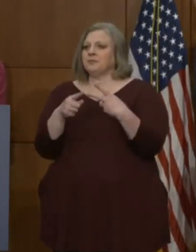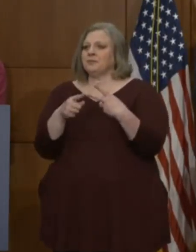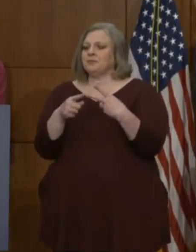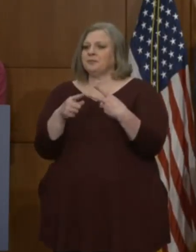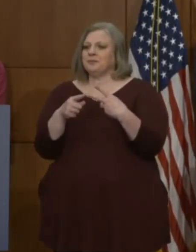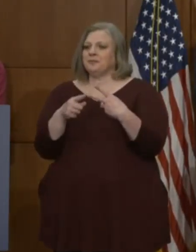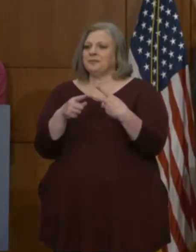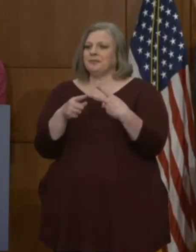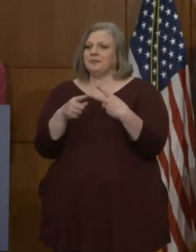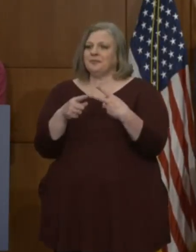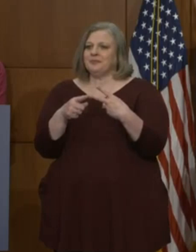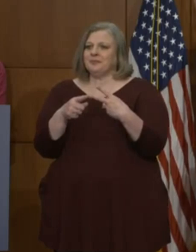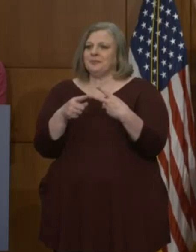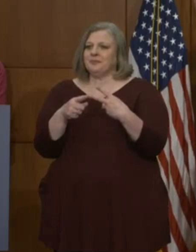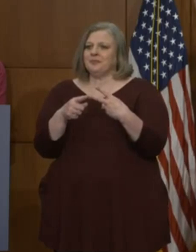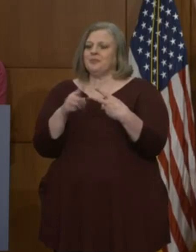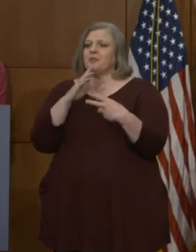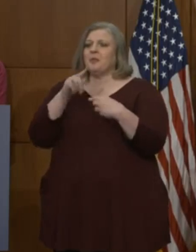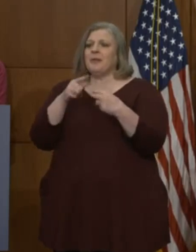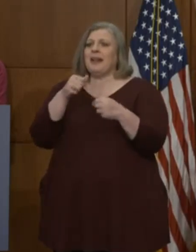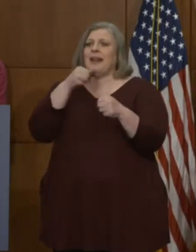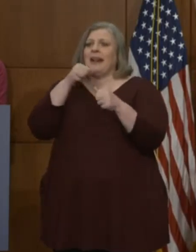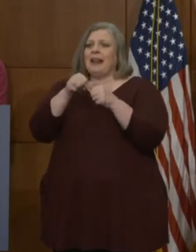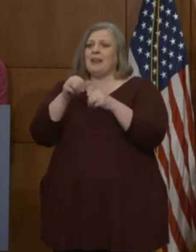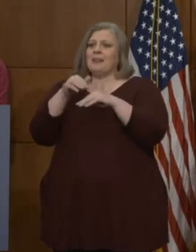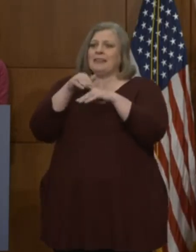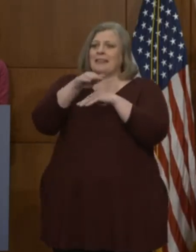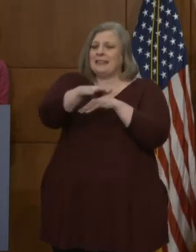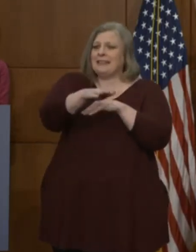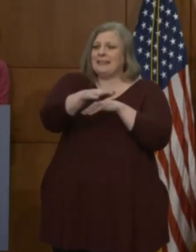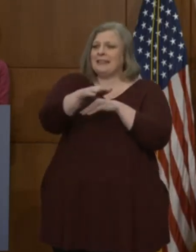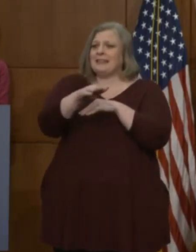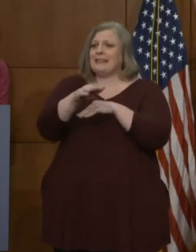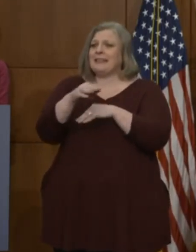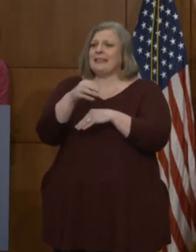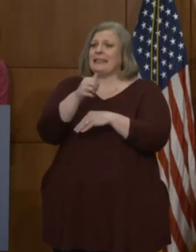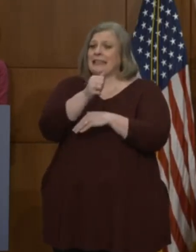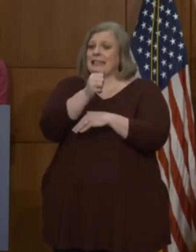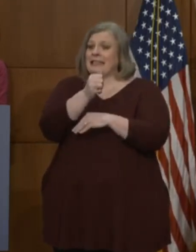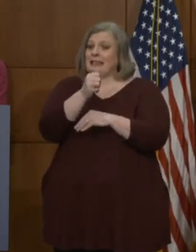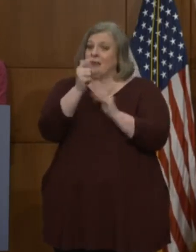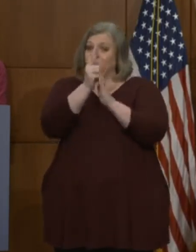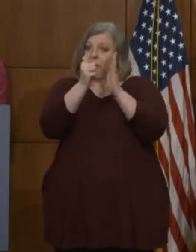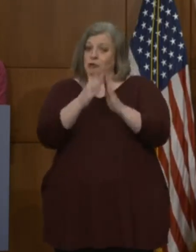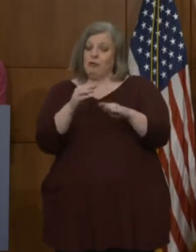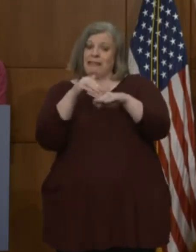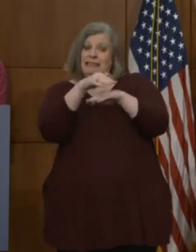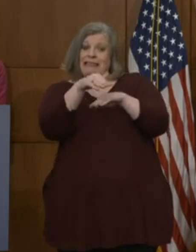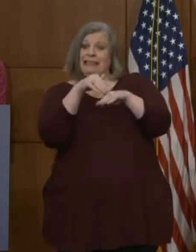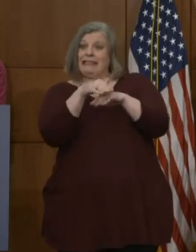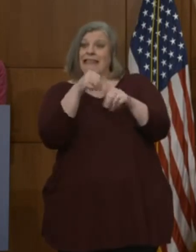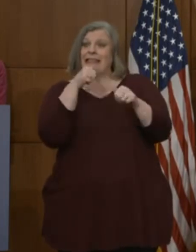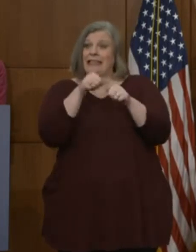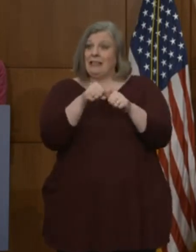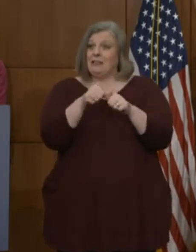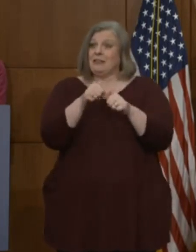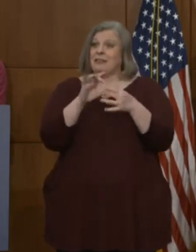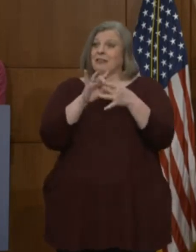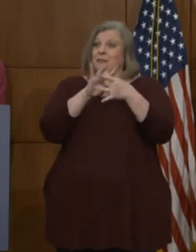AND THE SECOND IN IS SORT OF. THE QUESTION HAVING- WITH THE QUESTION HAVING- WITH RESPECT TO A LETTER SENT BY- I RESPECT TO A LETTER SENT BY- I HANDFUL PROSECUTORS REGARDING A